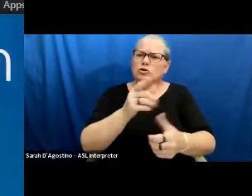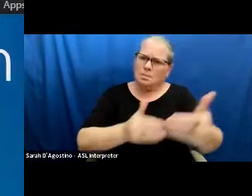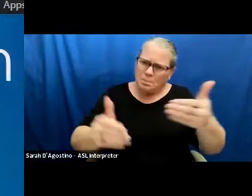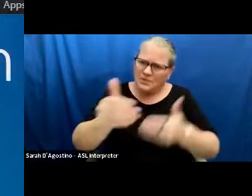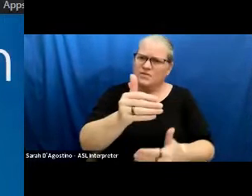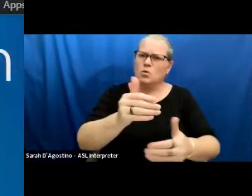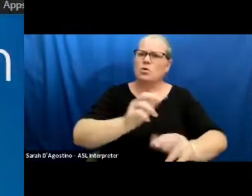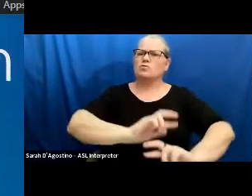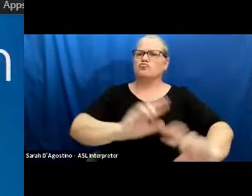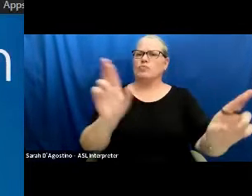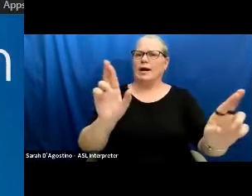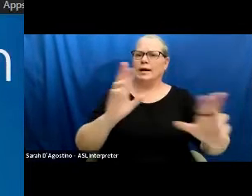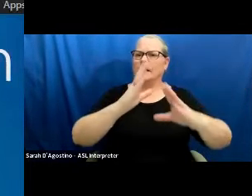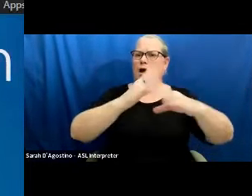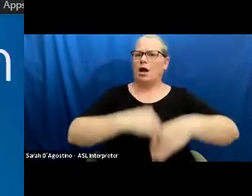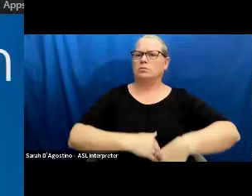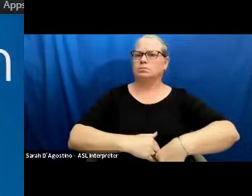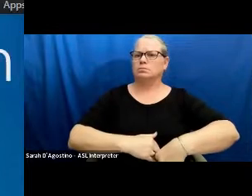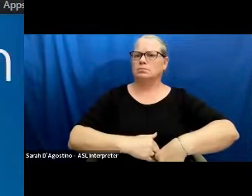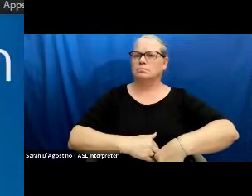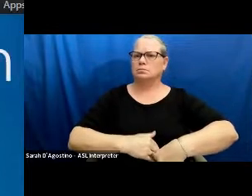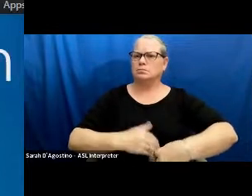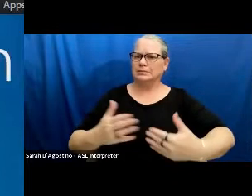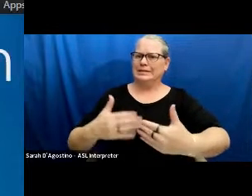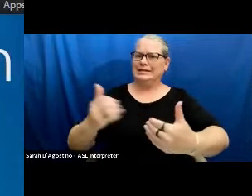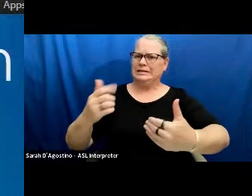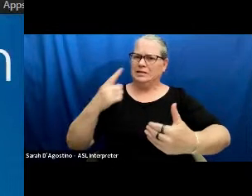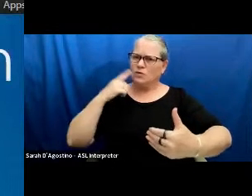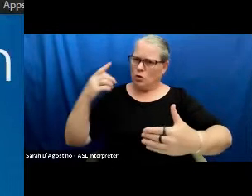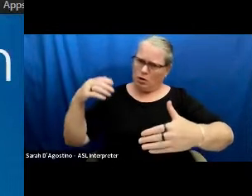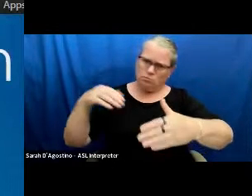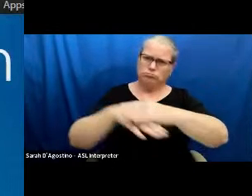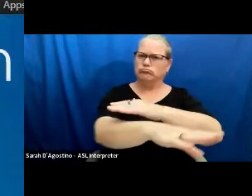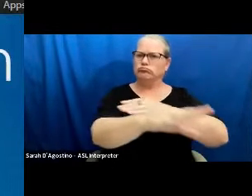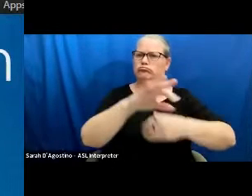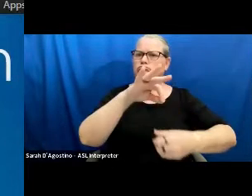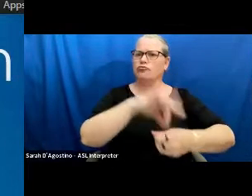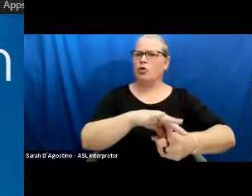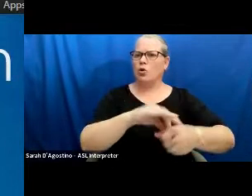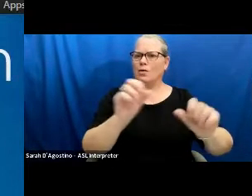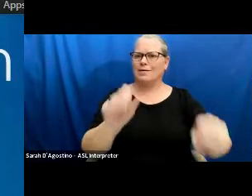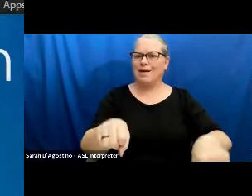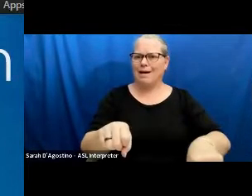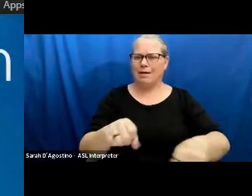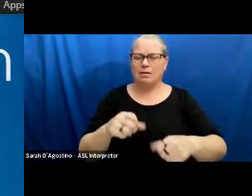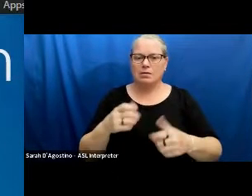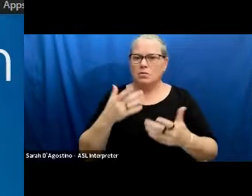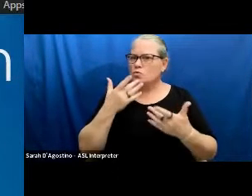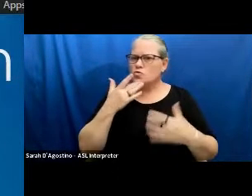barriers that have infringed on their right to become a registered voter and to receive